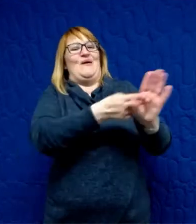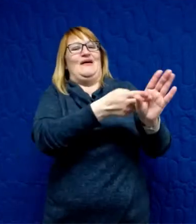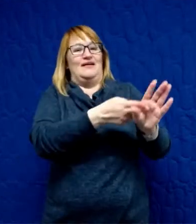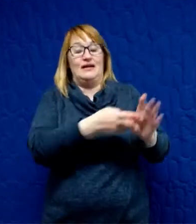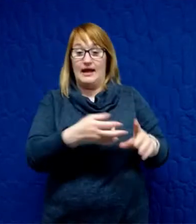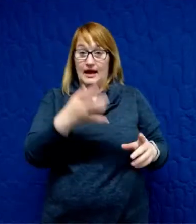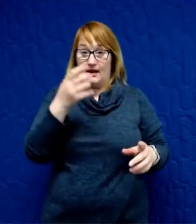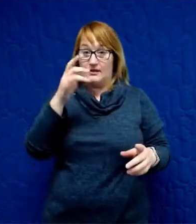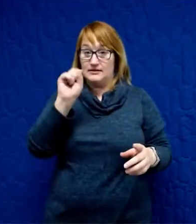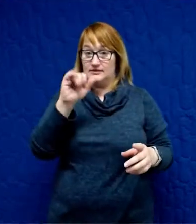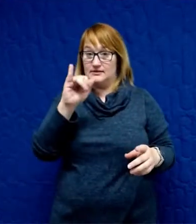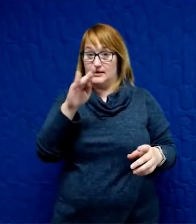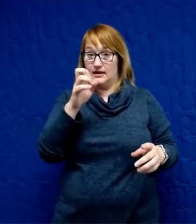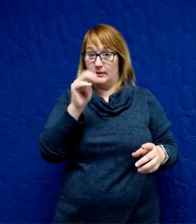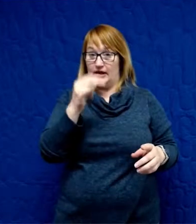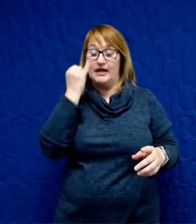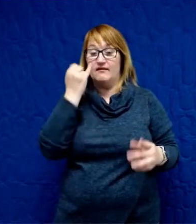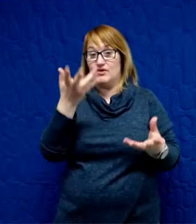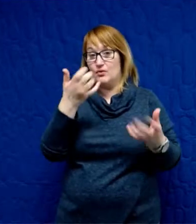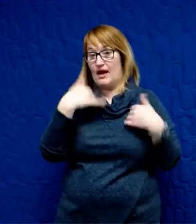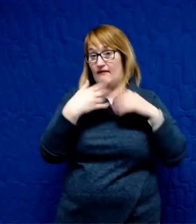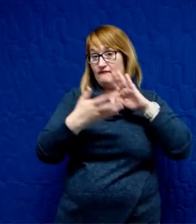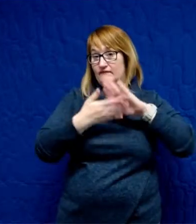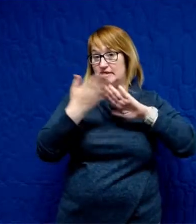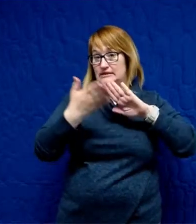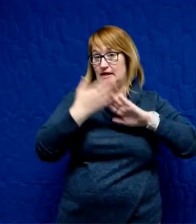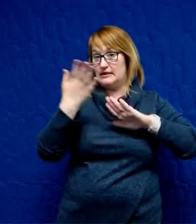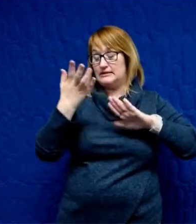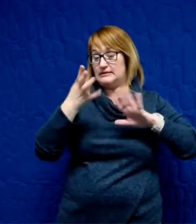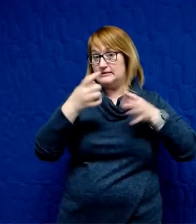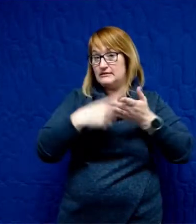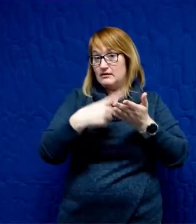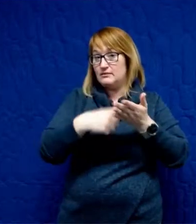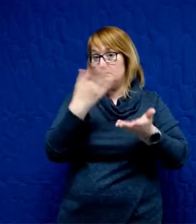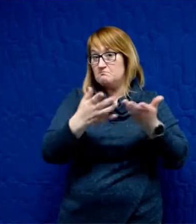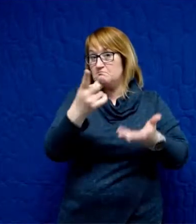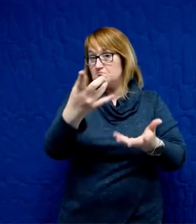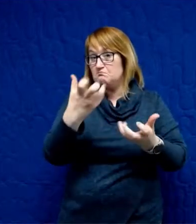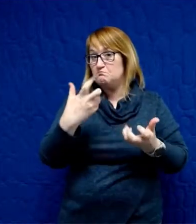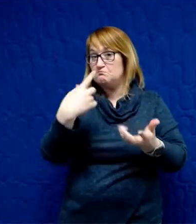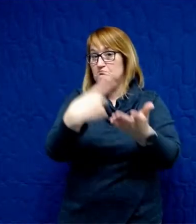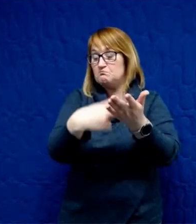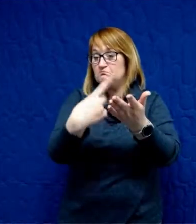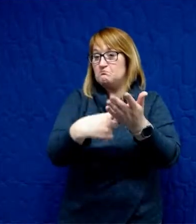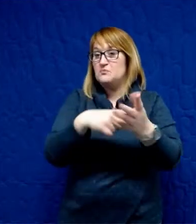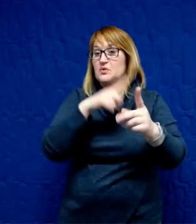discussion", you may want to talk about some of the questions or points or ideas